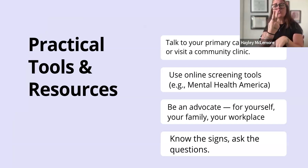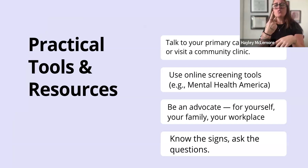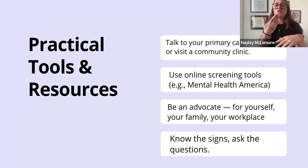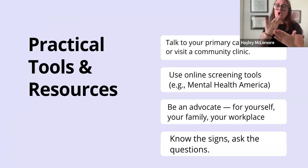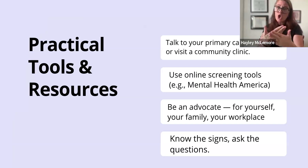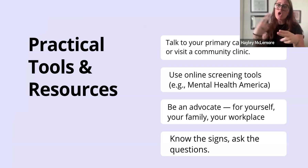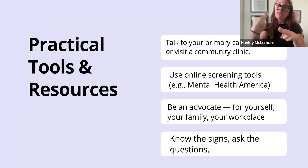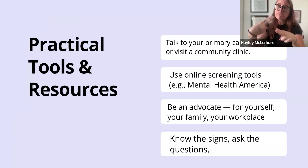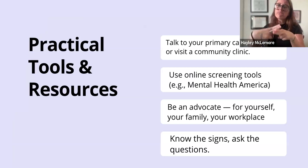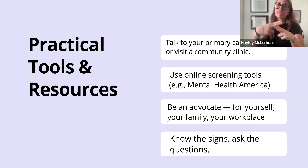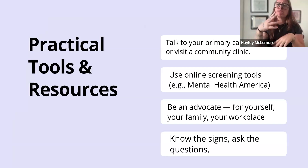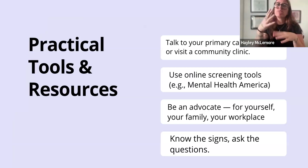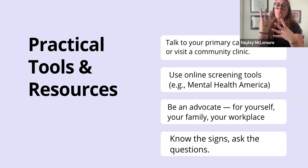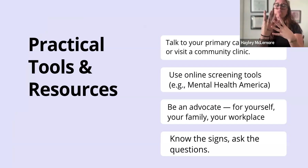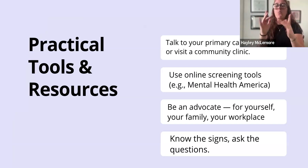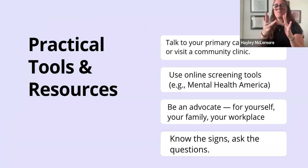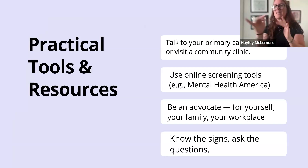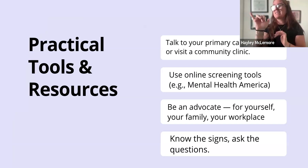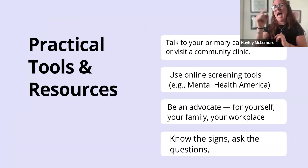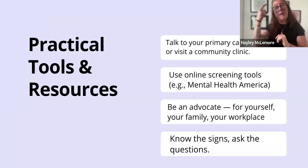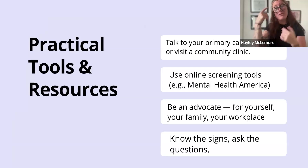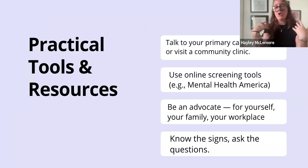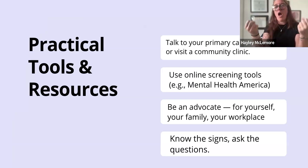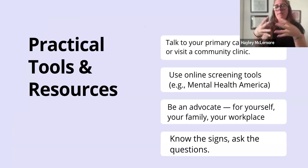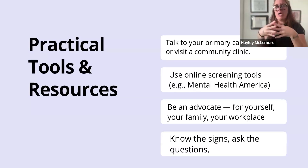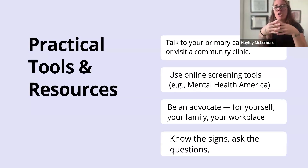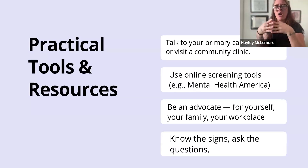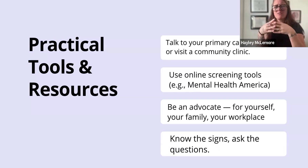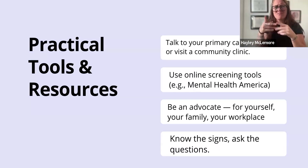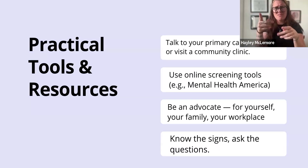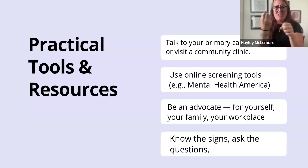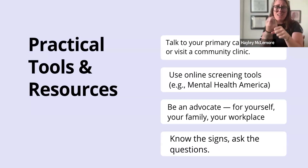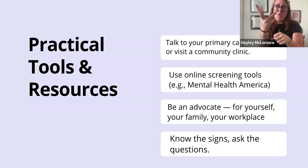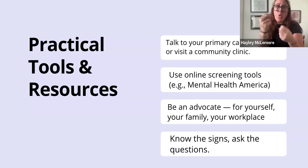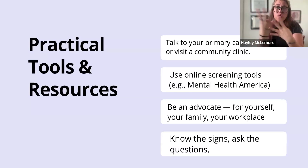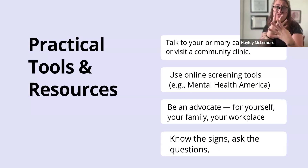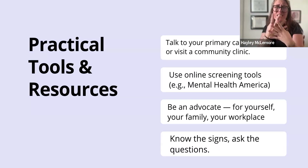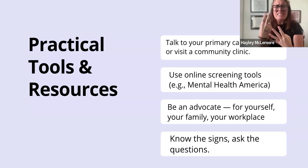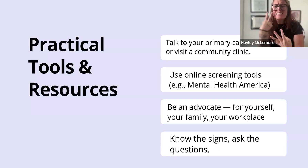Just to make sure-- make sure you're using a credible website such as Mental Health of America.